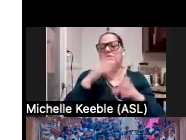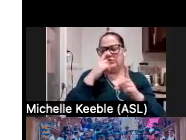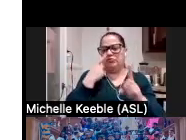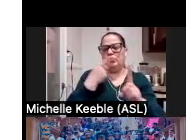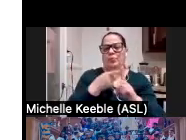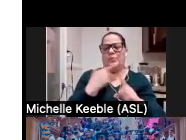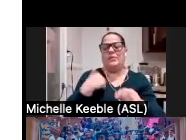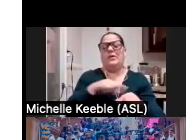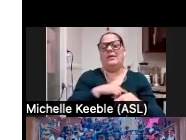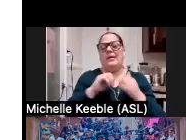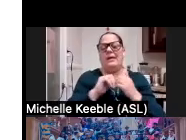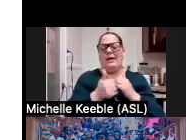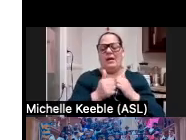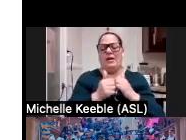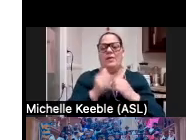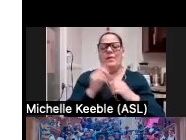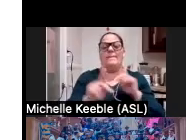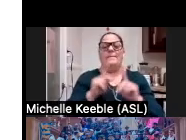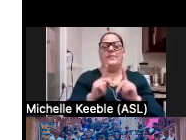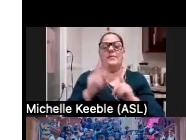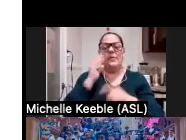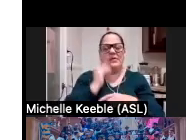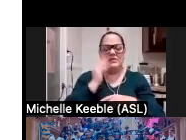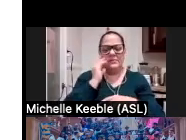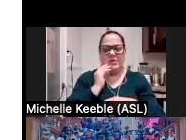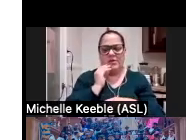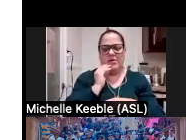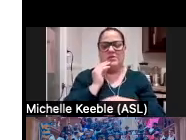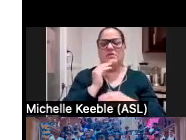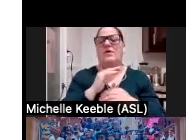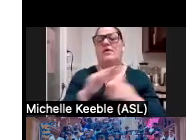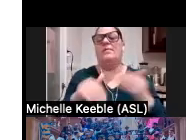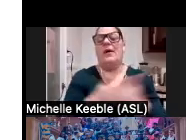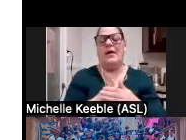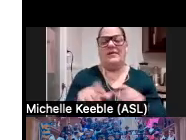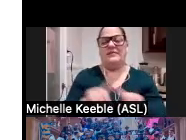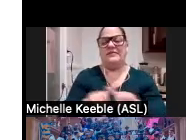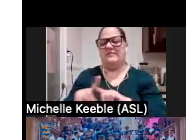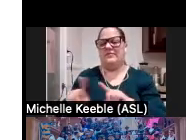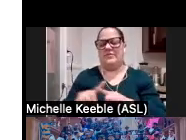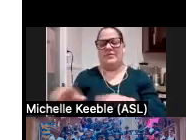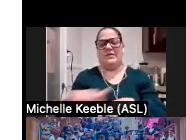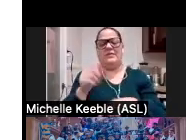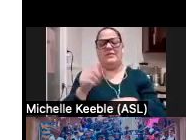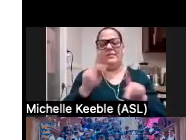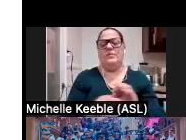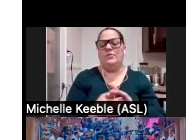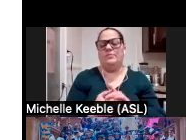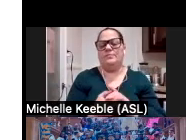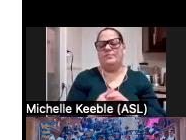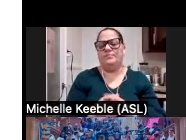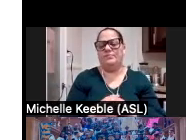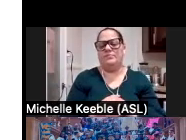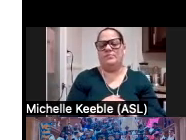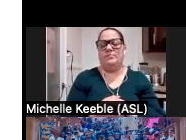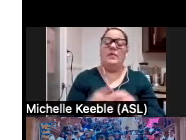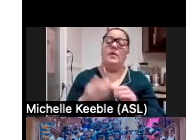people will experience and be experienced by others in living with their disabilities. Um